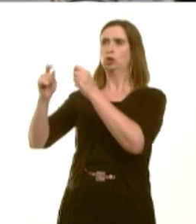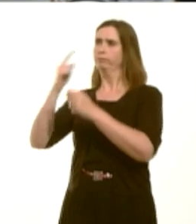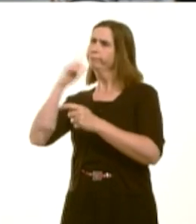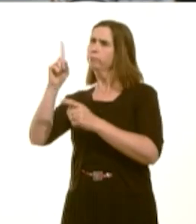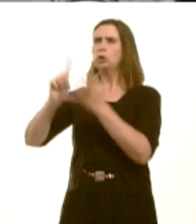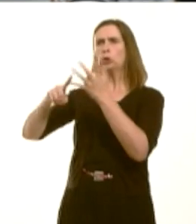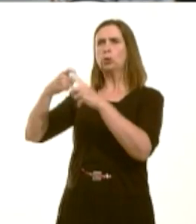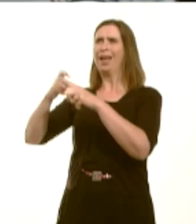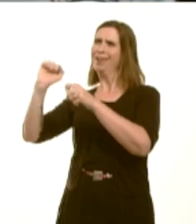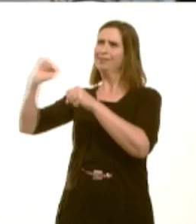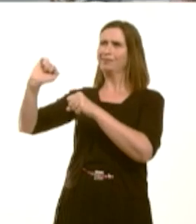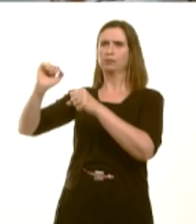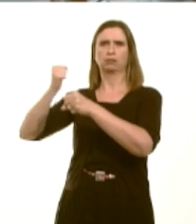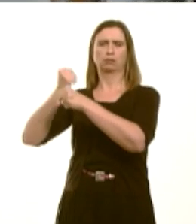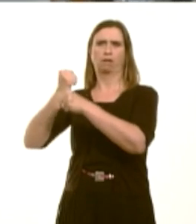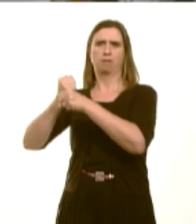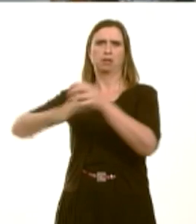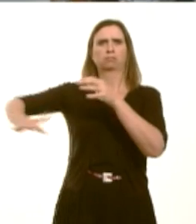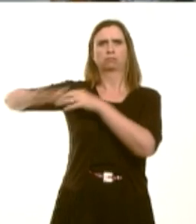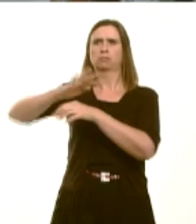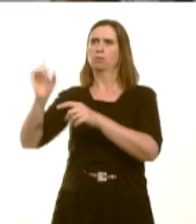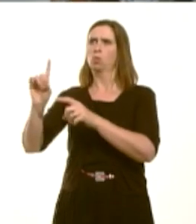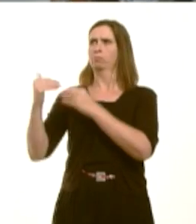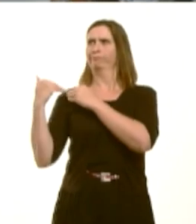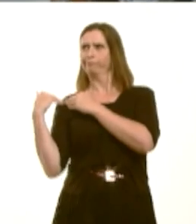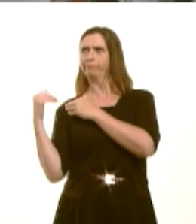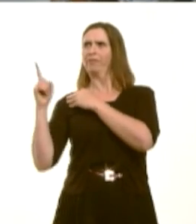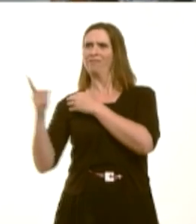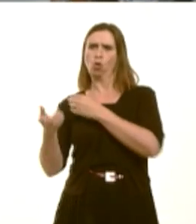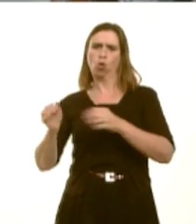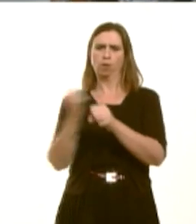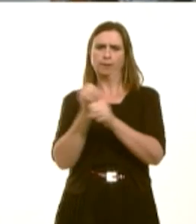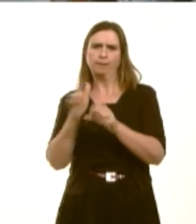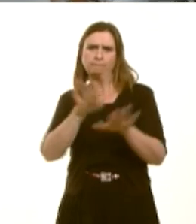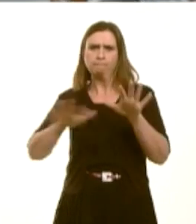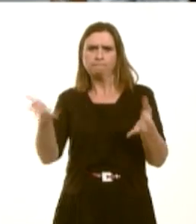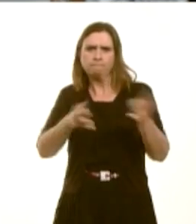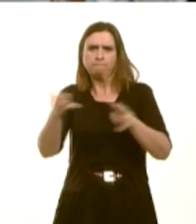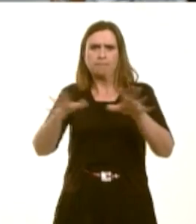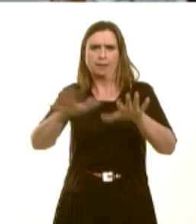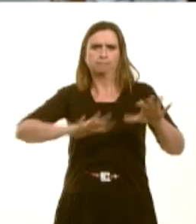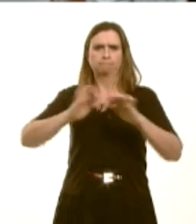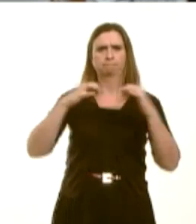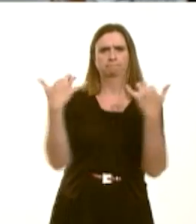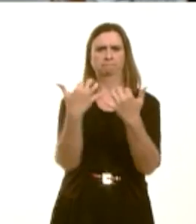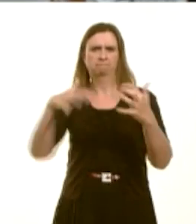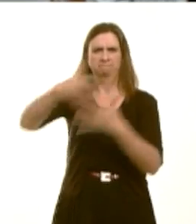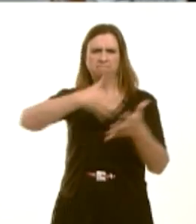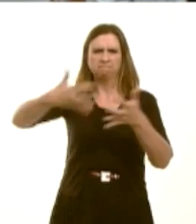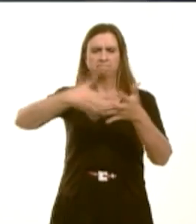to restoration liabilities. I know that the Minister is due to meet the Minister of State at the Department of Energy and Climate Change to discuss those matters.